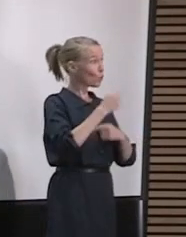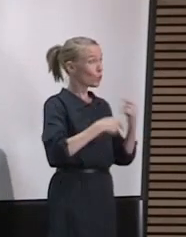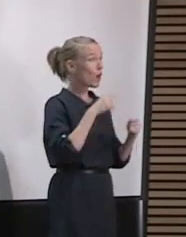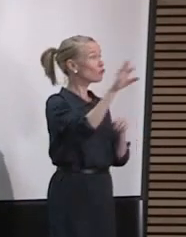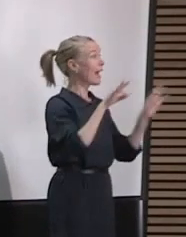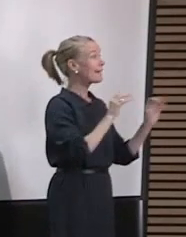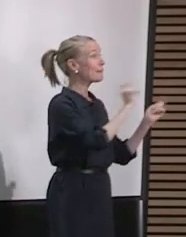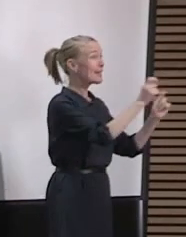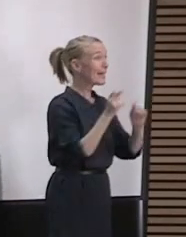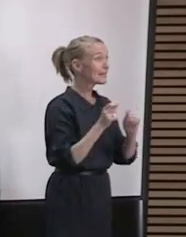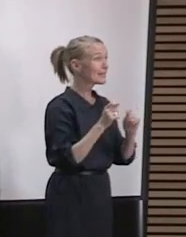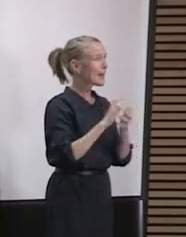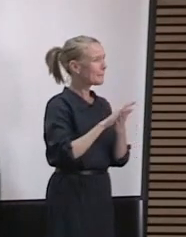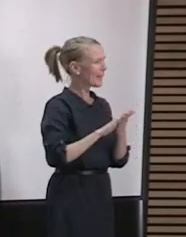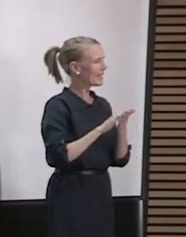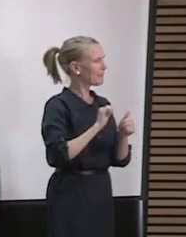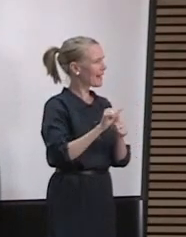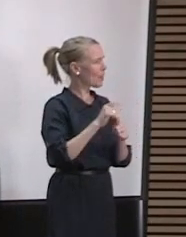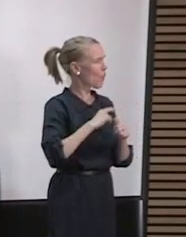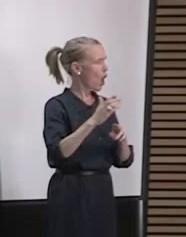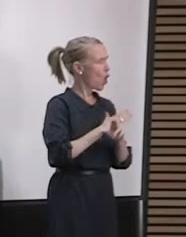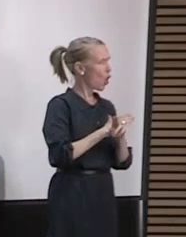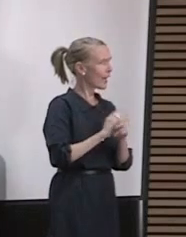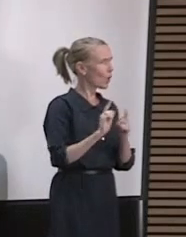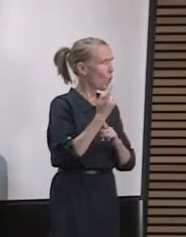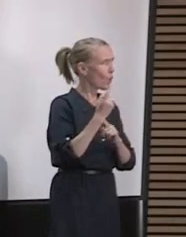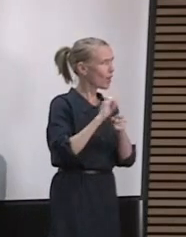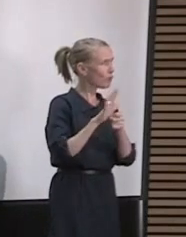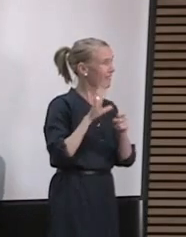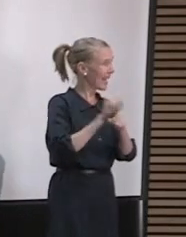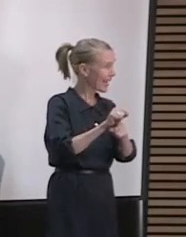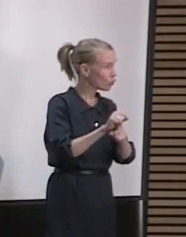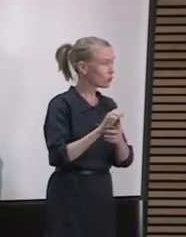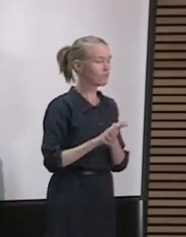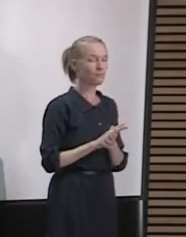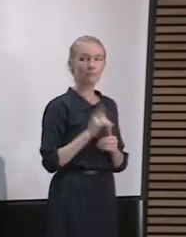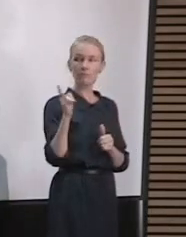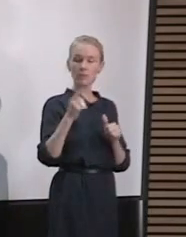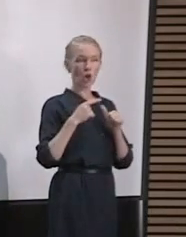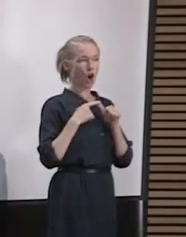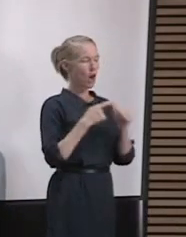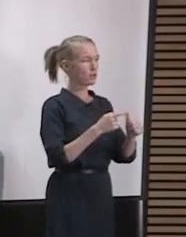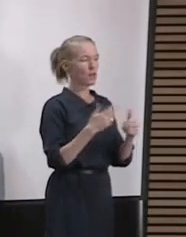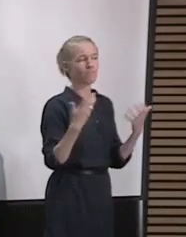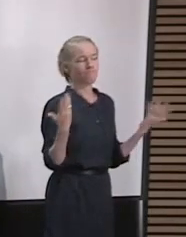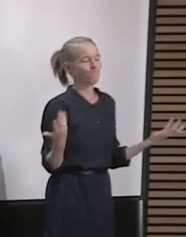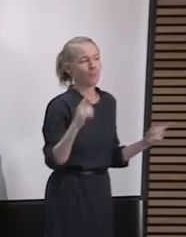you maintained a high level of surveillance and testing that you would have protected the Auckland cluster a lot sooner?